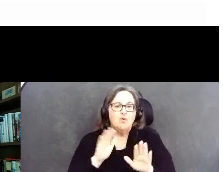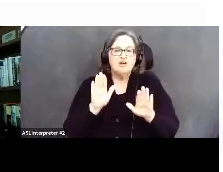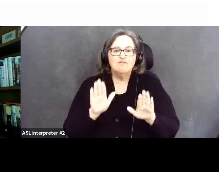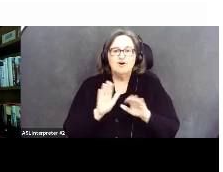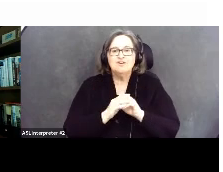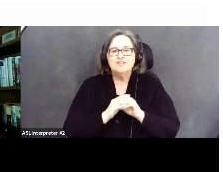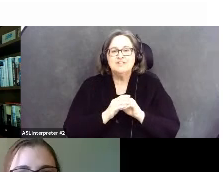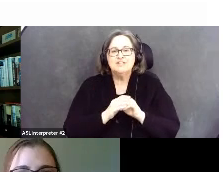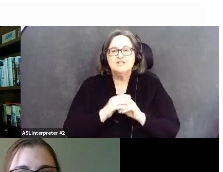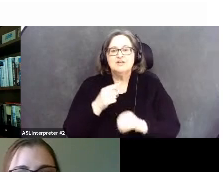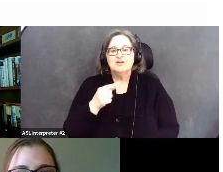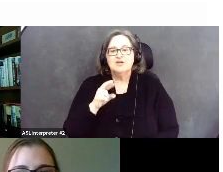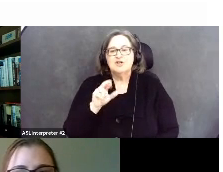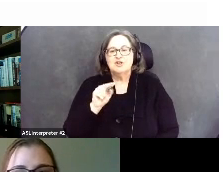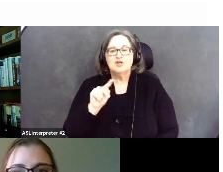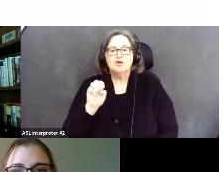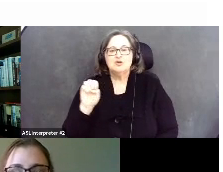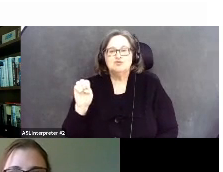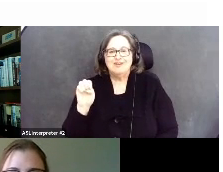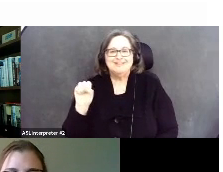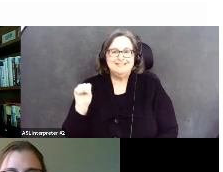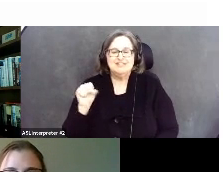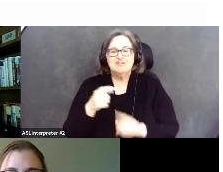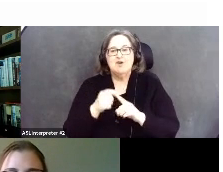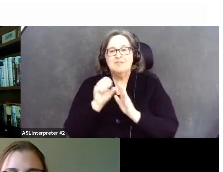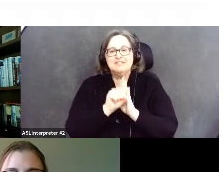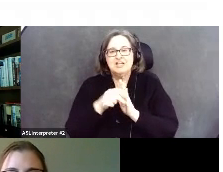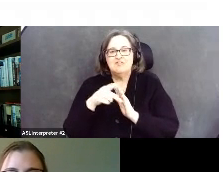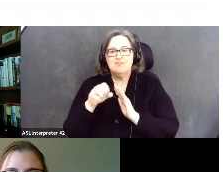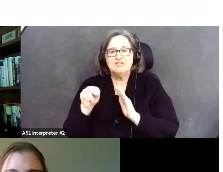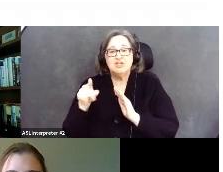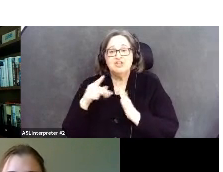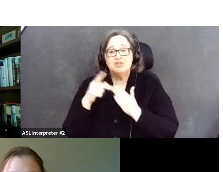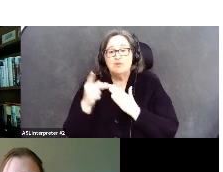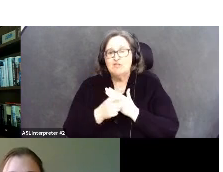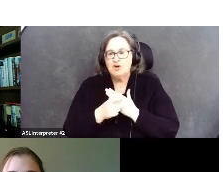grantees from the state of Pennsylvania. She's the program administrator for the Pennsylvania bureau